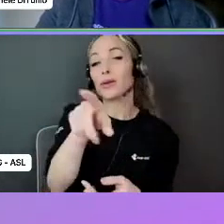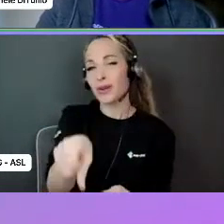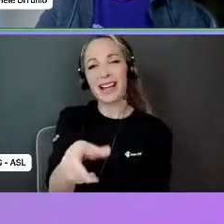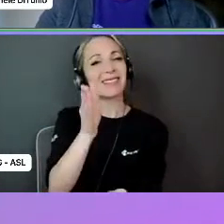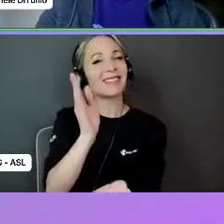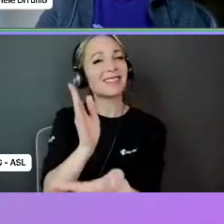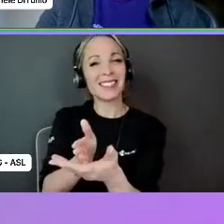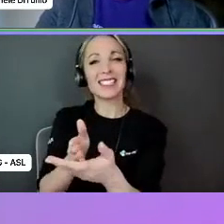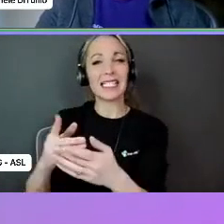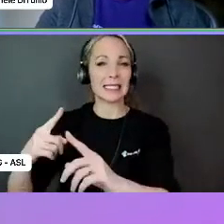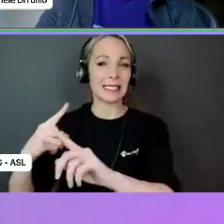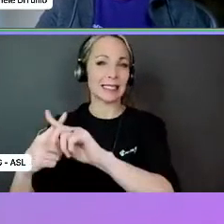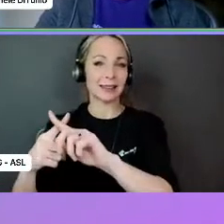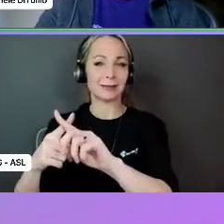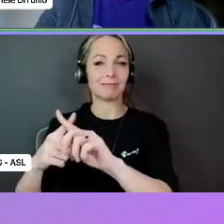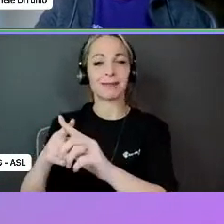and data validation. There's a way